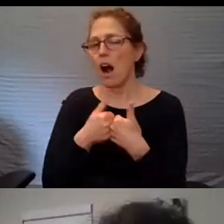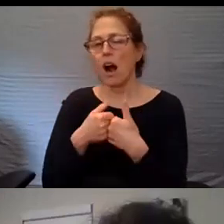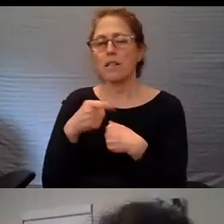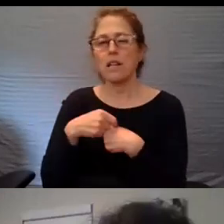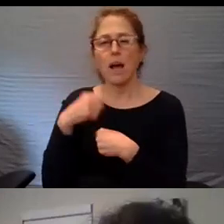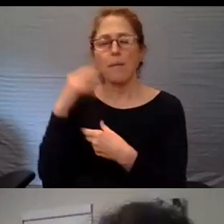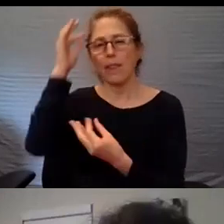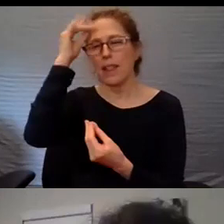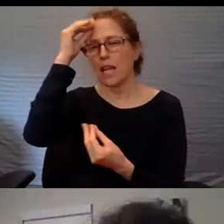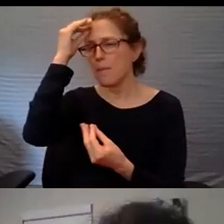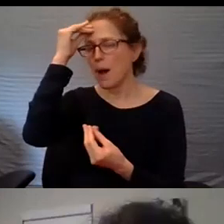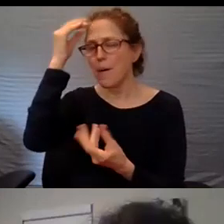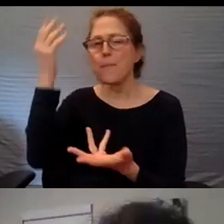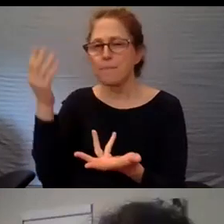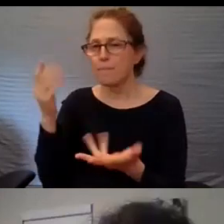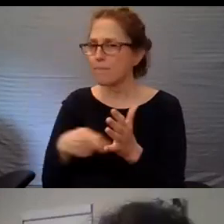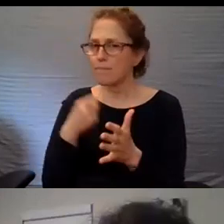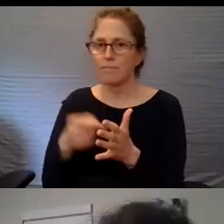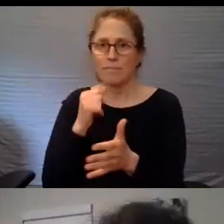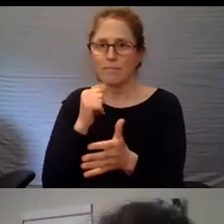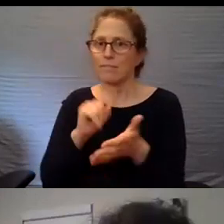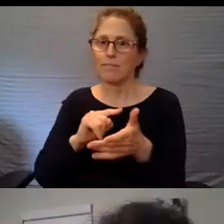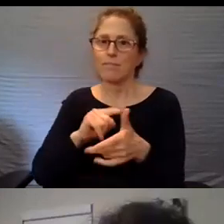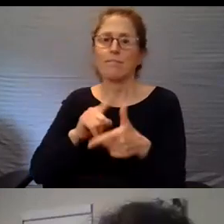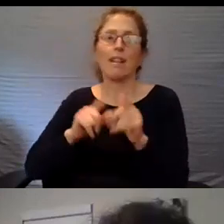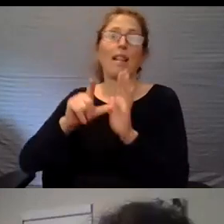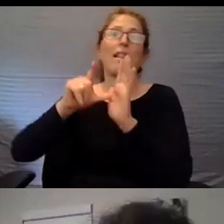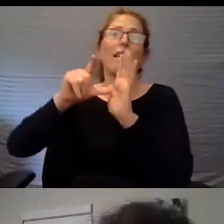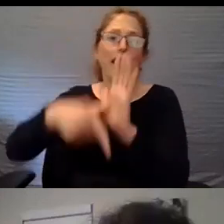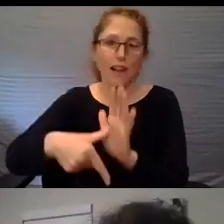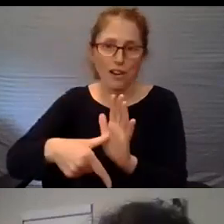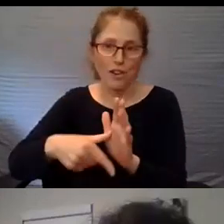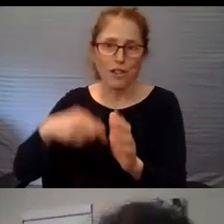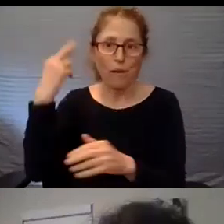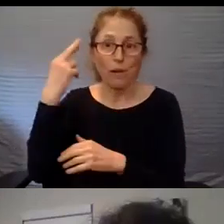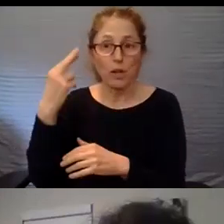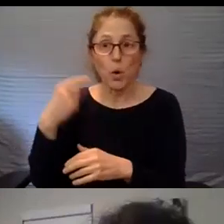And sometimes it's not until they realize how susceptible they are or when they